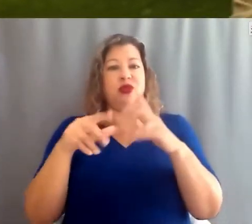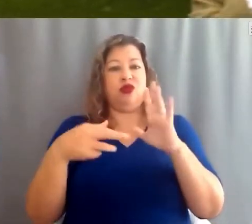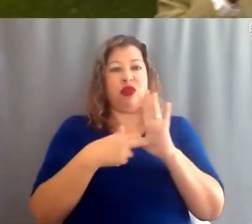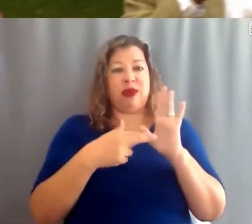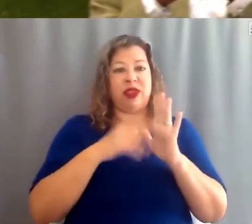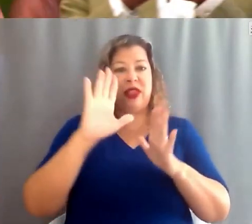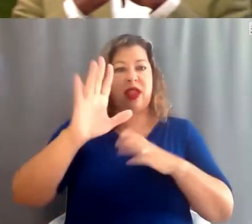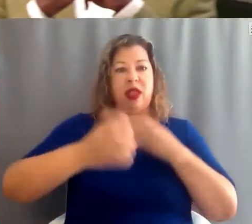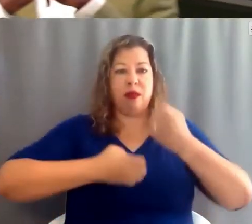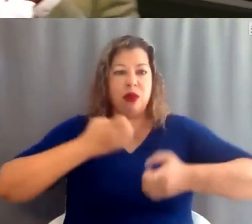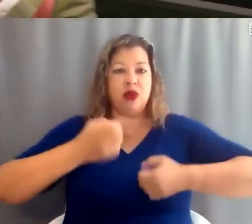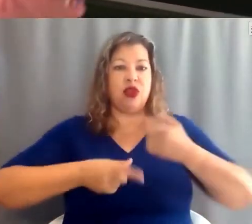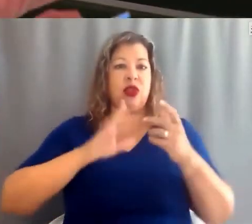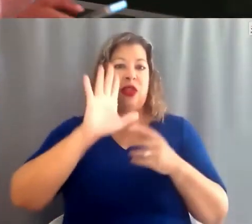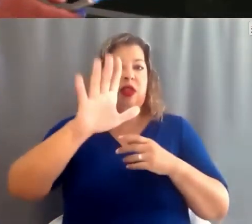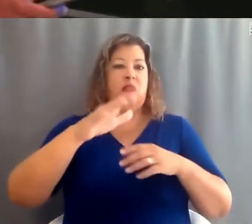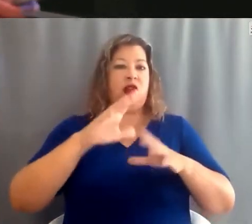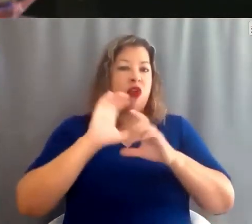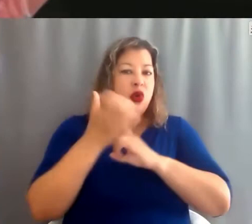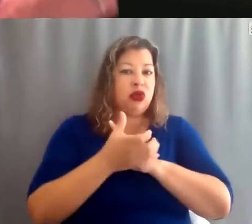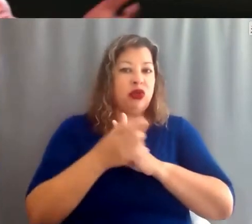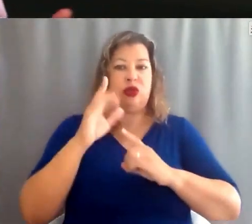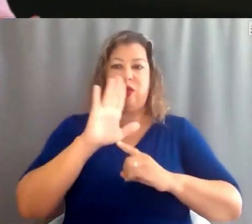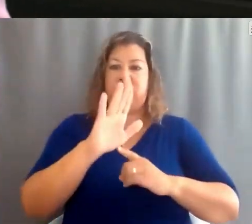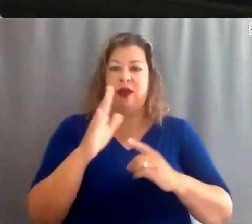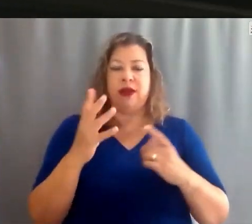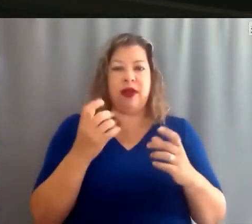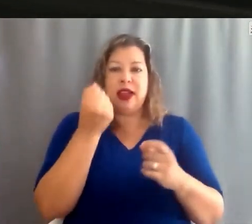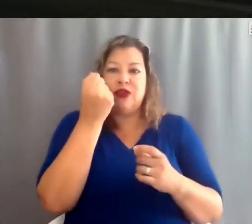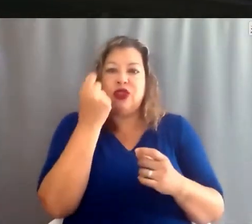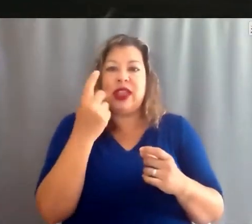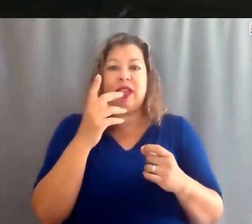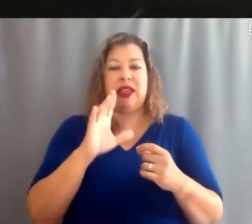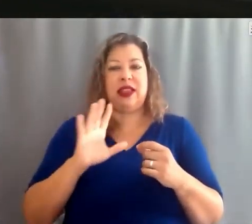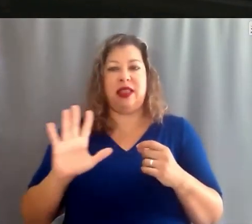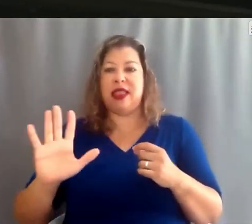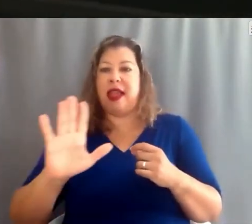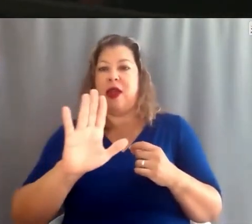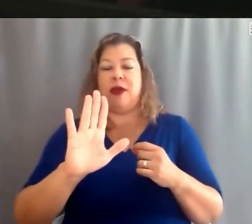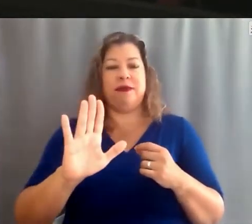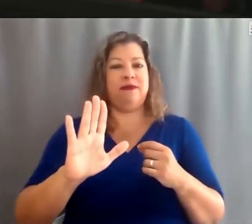emotions, their culture, represents their understandings. And then my other favorite favorite favorite favorite part.